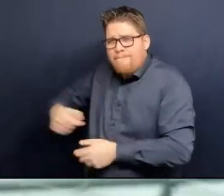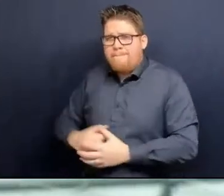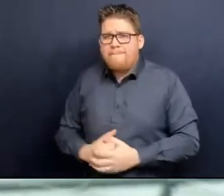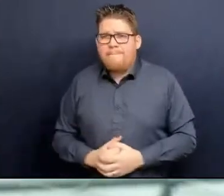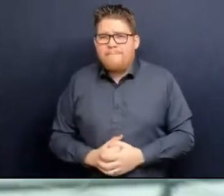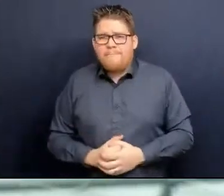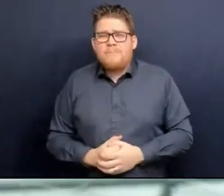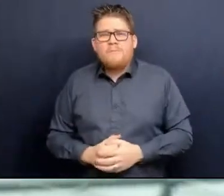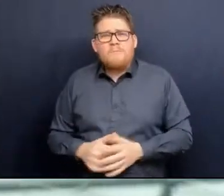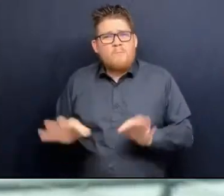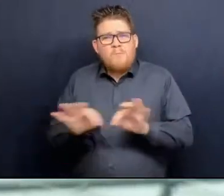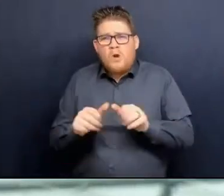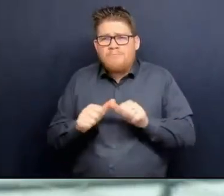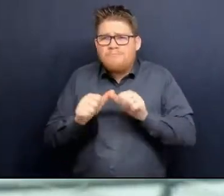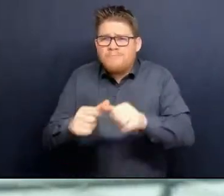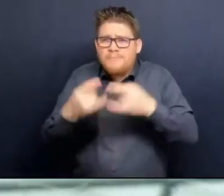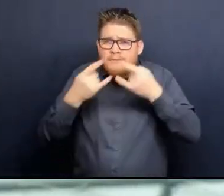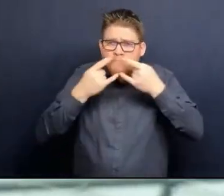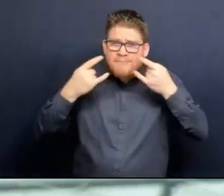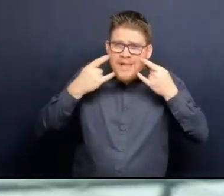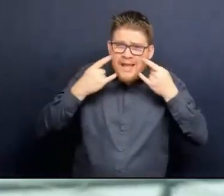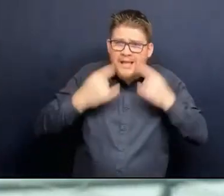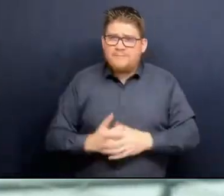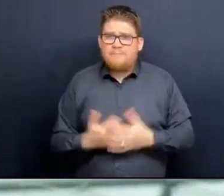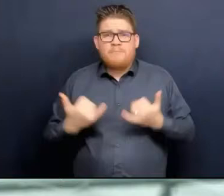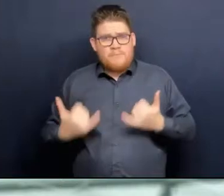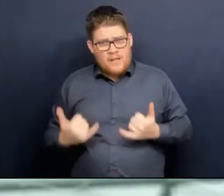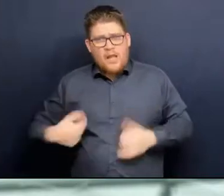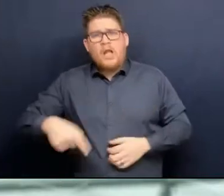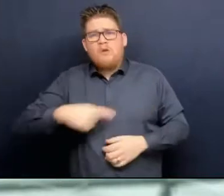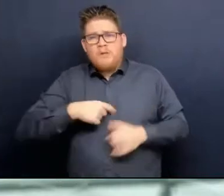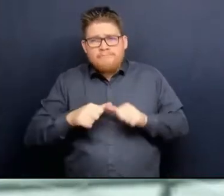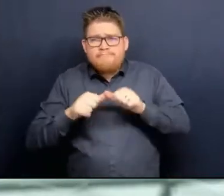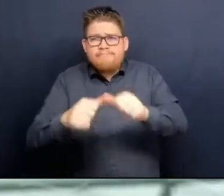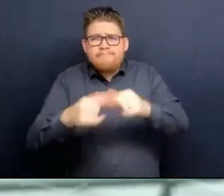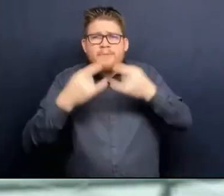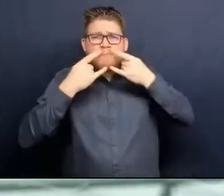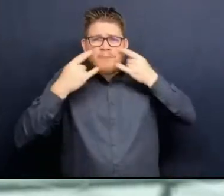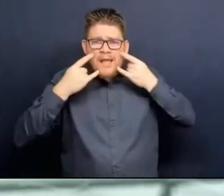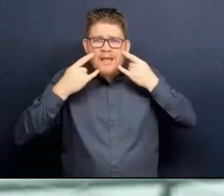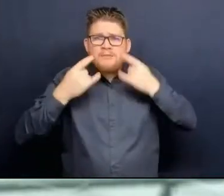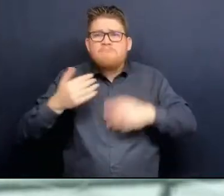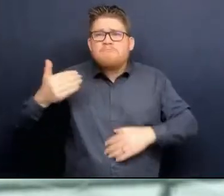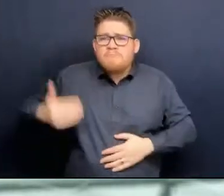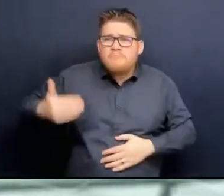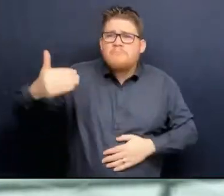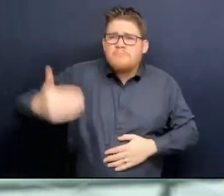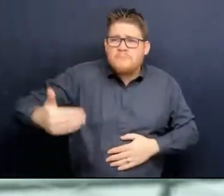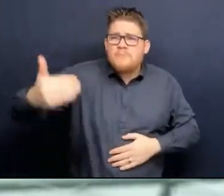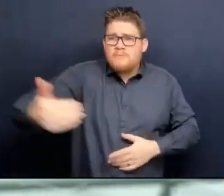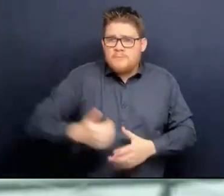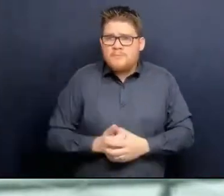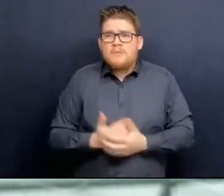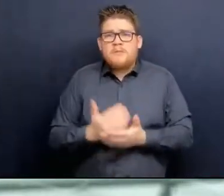Masking is important for people everybody right now, but it will continue to be important for a